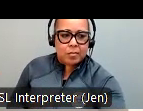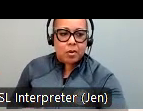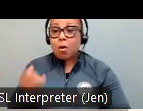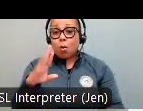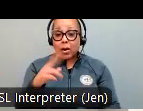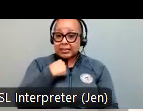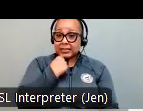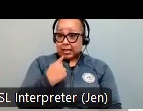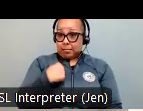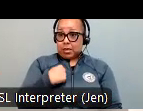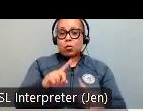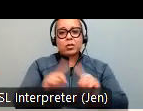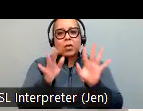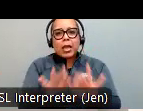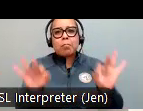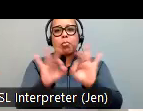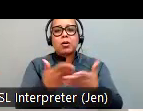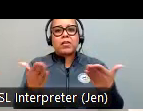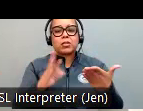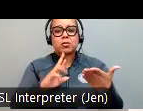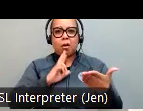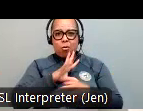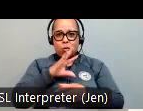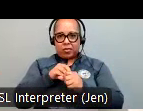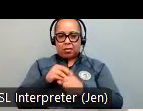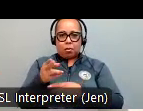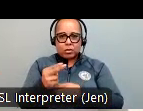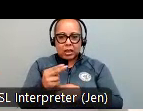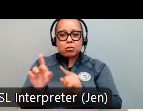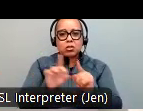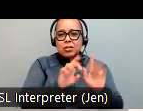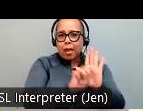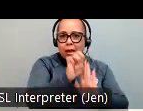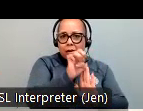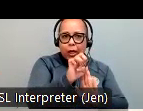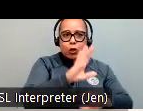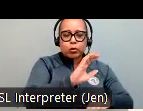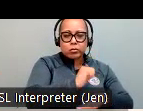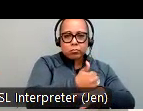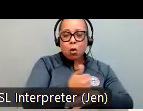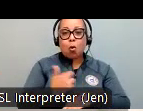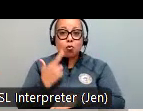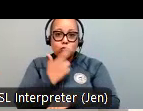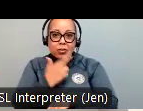where different important features are within the hotel, such as elevators or restaurants. If I've